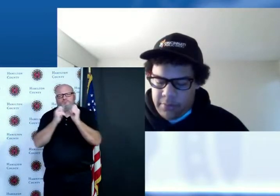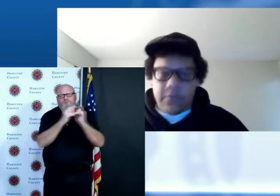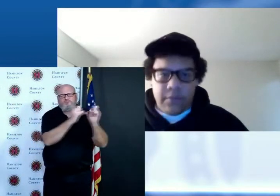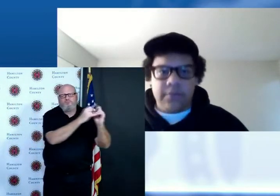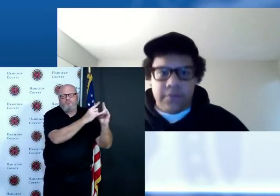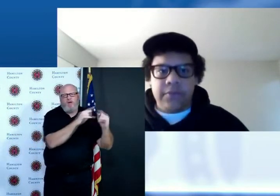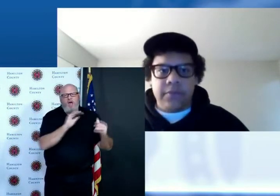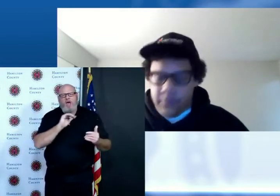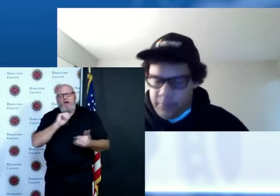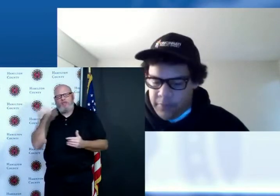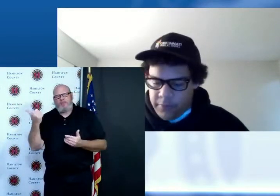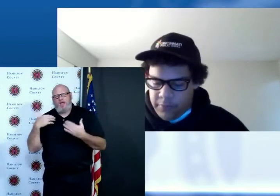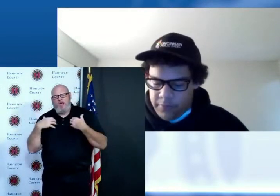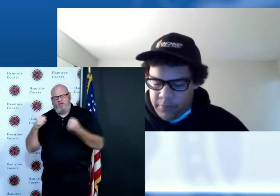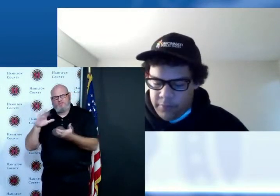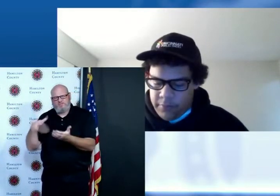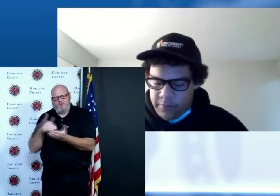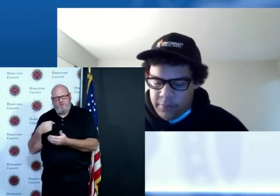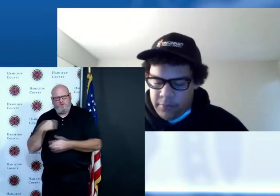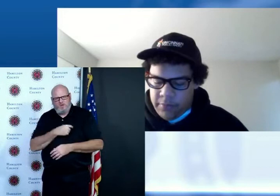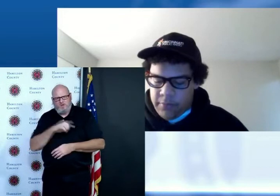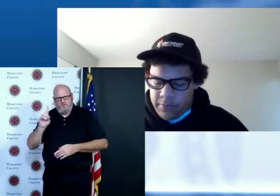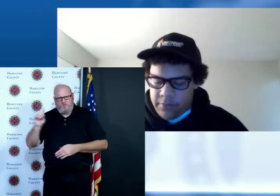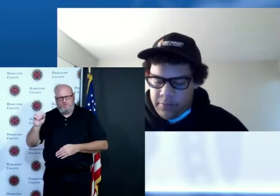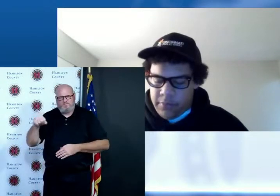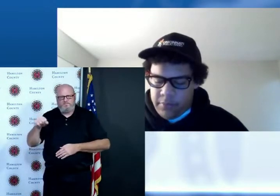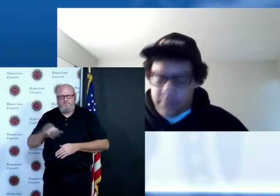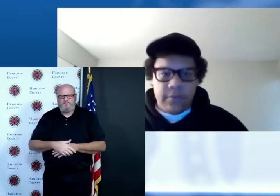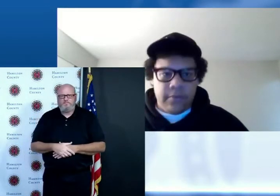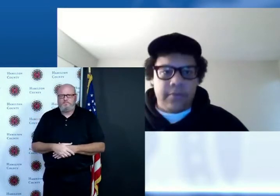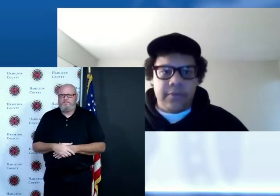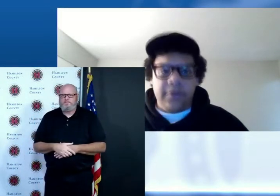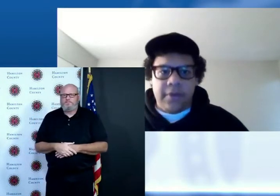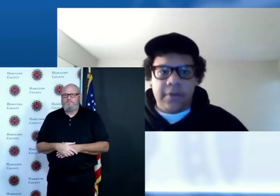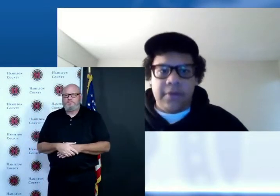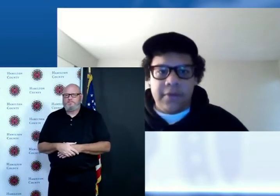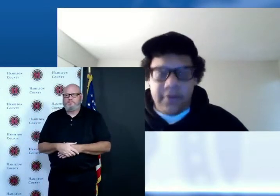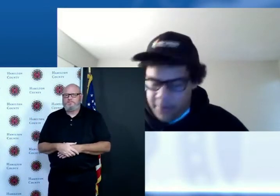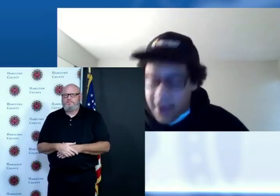open up significant providers until there's more vaccine available here in Hamilton County okay